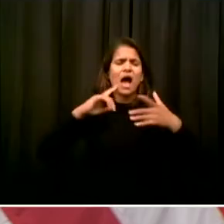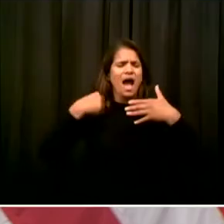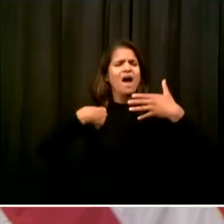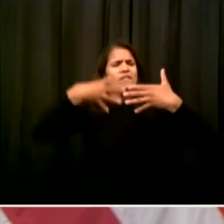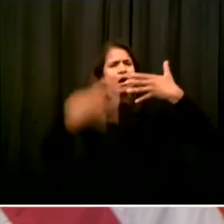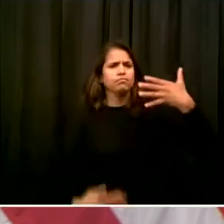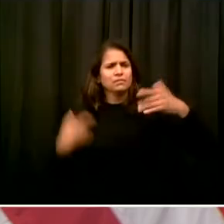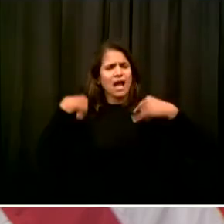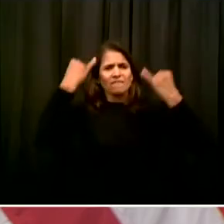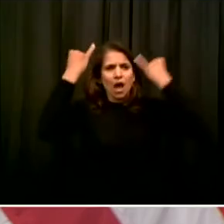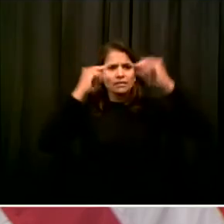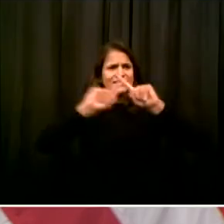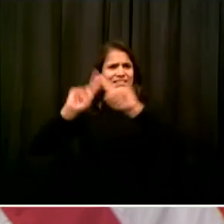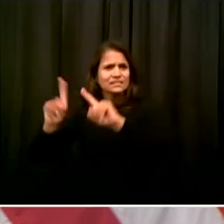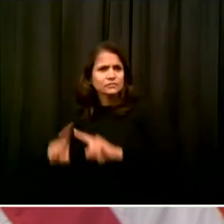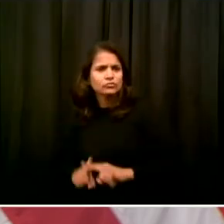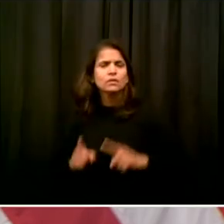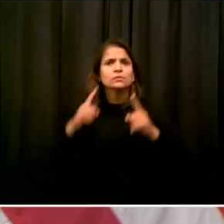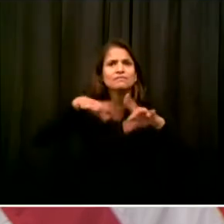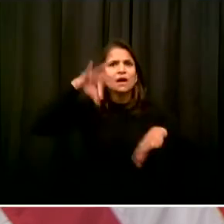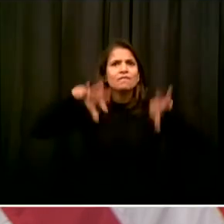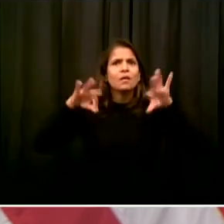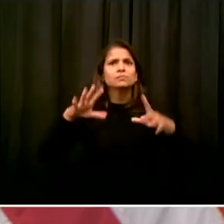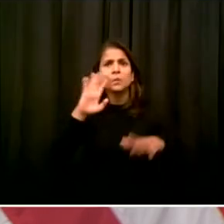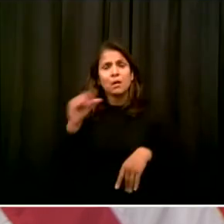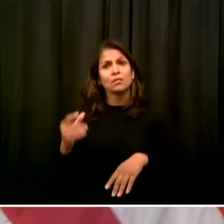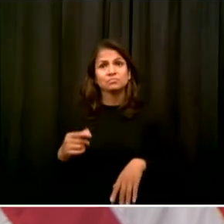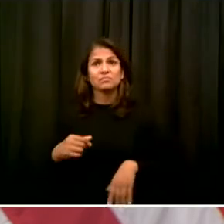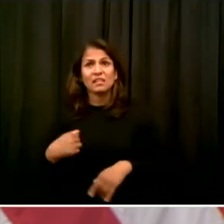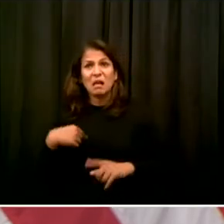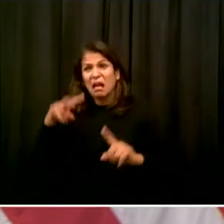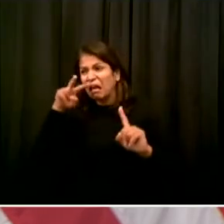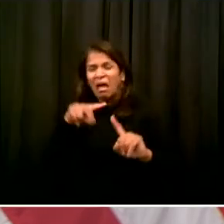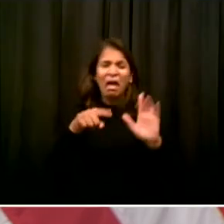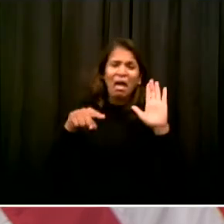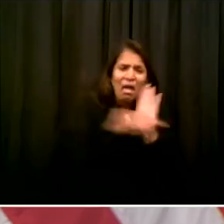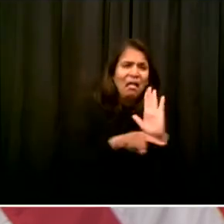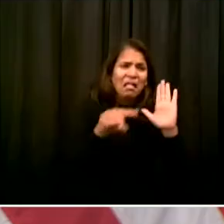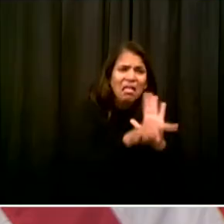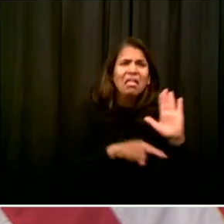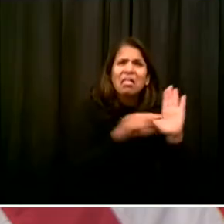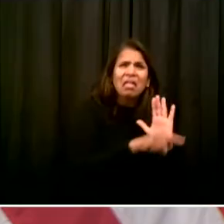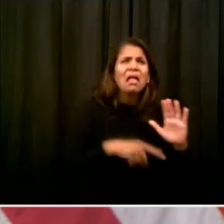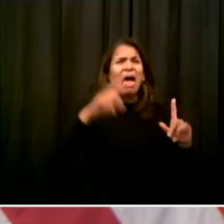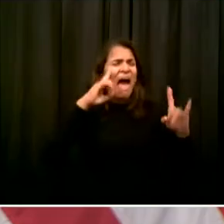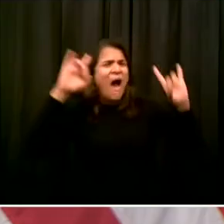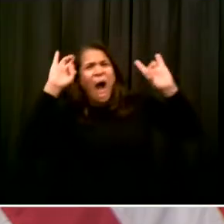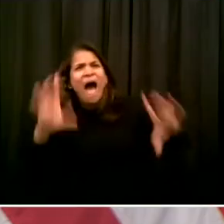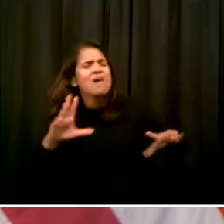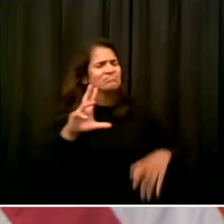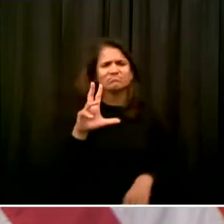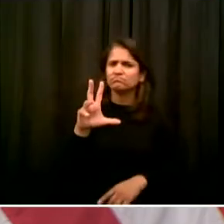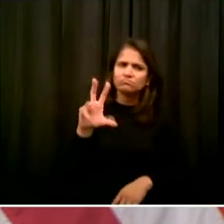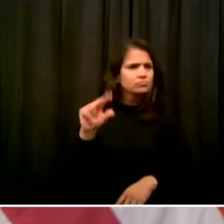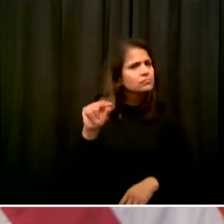THERE ARE SO MANY OPPORTUNITIES YEAR. SO WE DON'T LOOAT TS HIFROM THE VIEW THAT THIS WILL BE DOOM AND COOL.